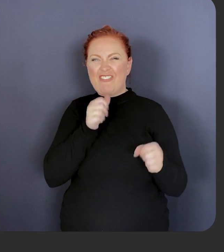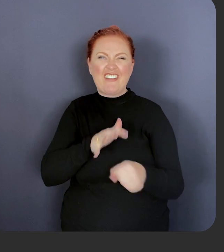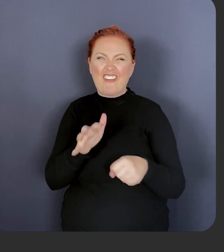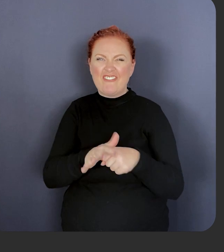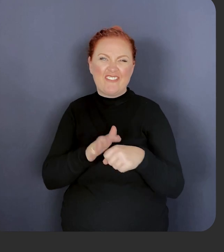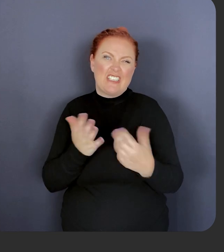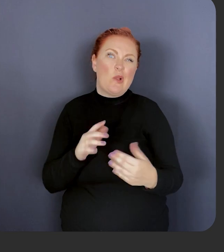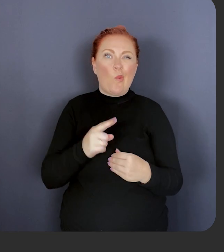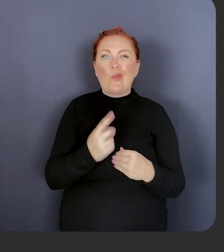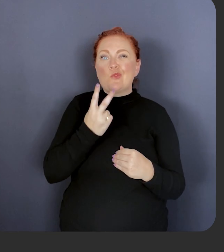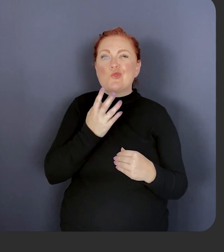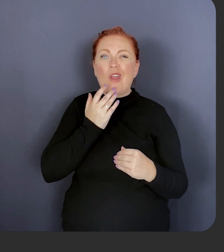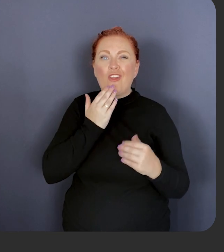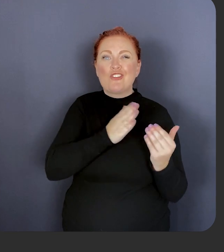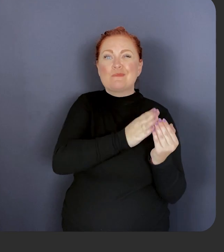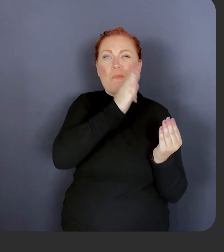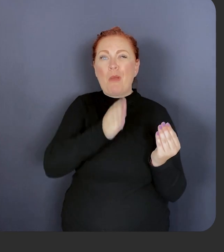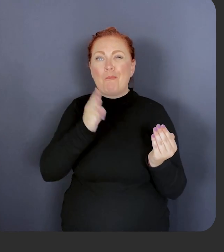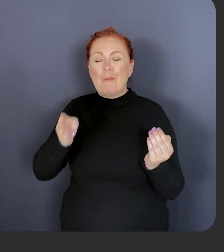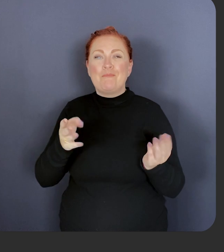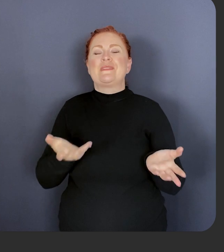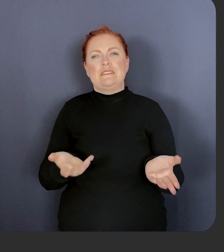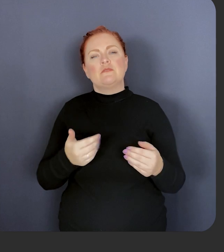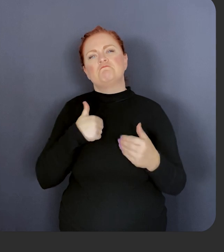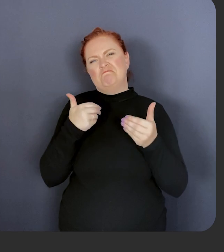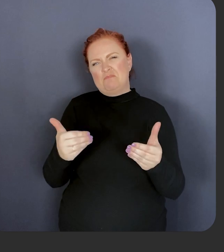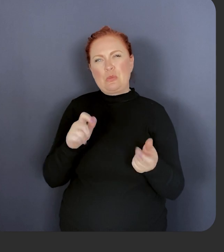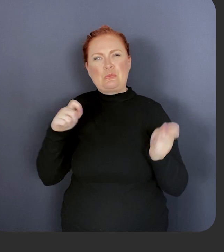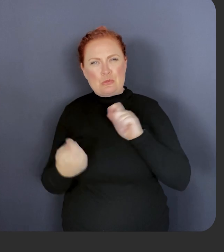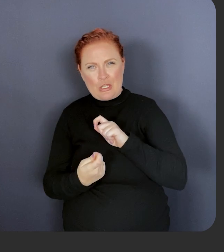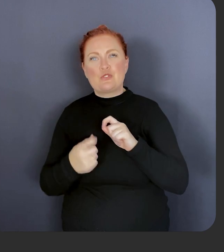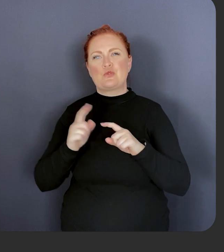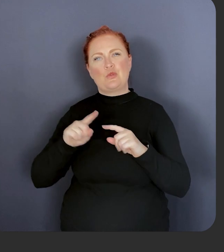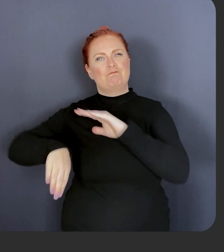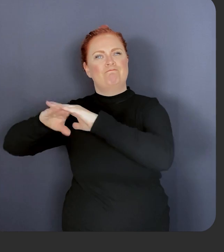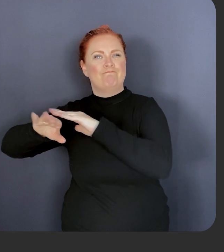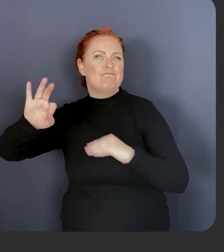We're only like two color steps off of one another. So I'm going to go ahead and change that to 900